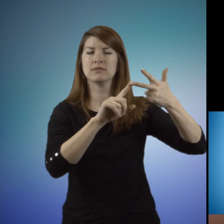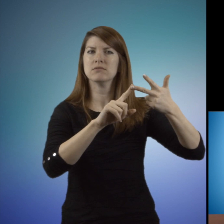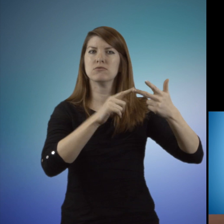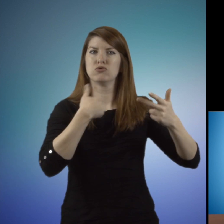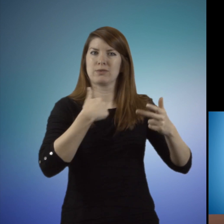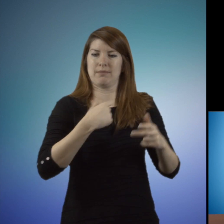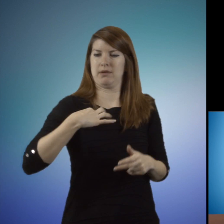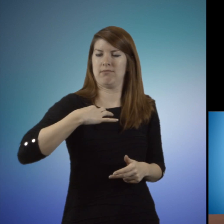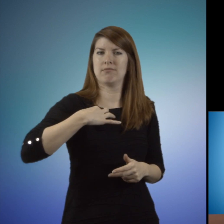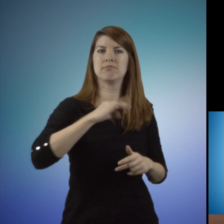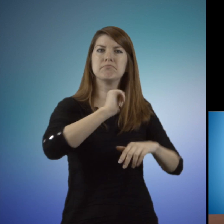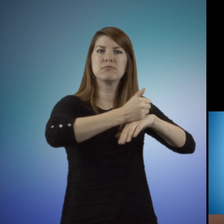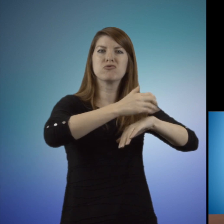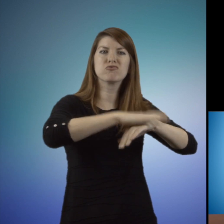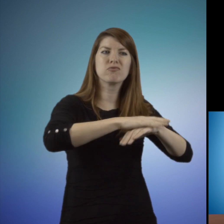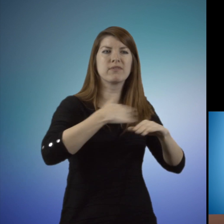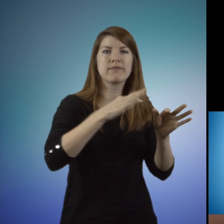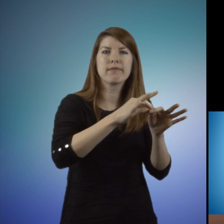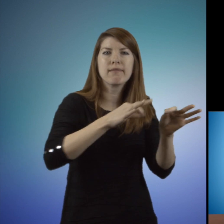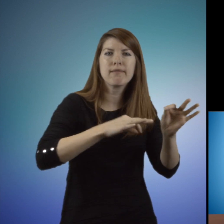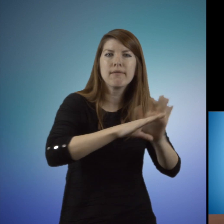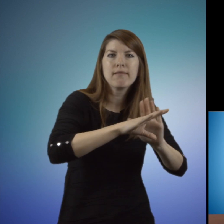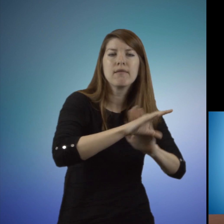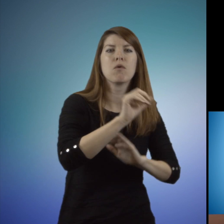or having a condition known to cause a developmental delay.